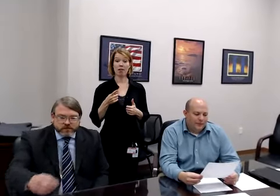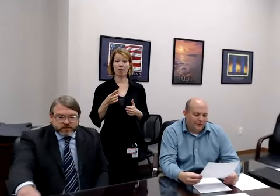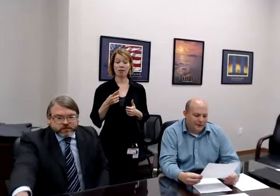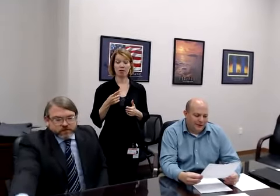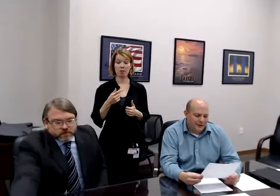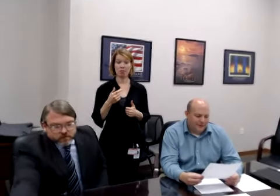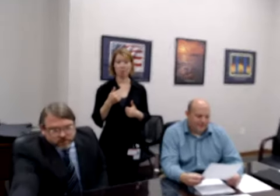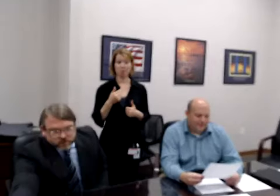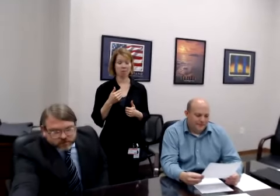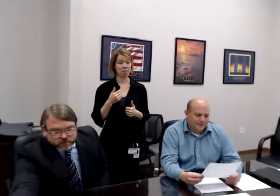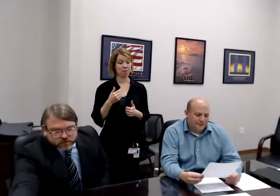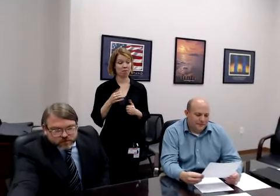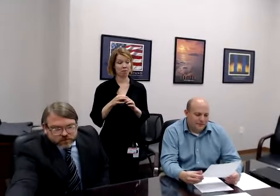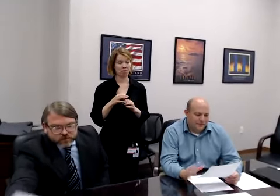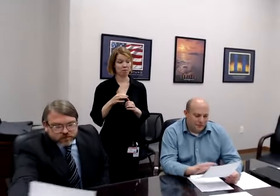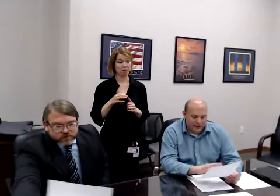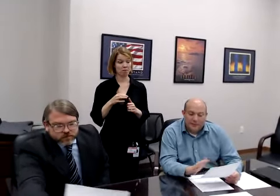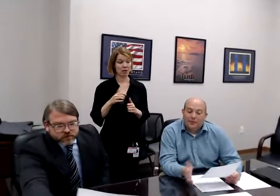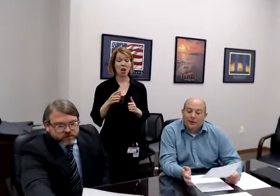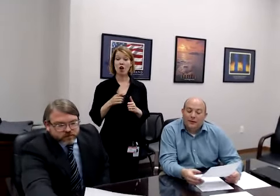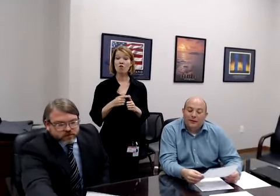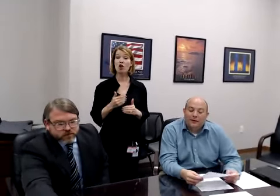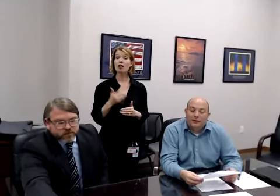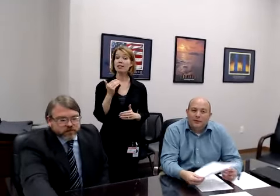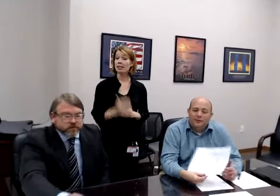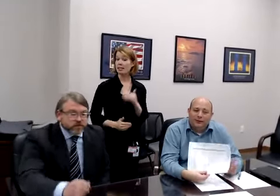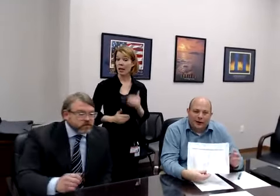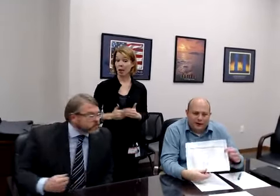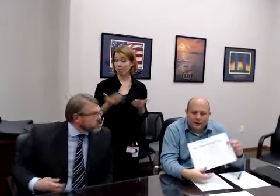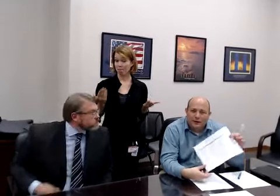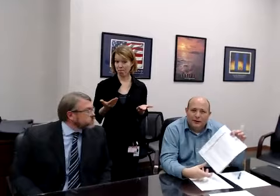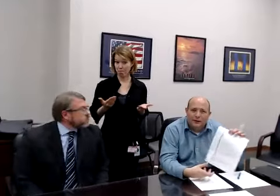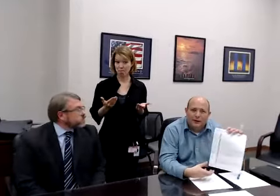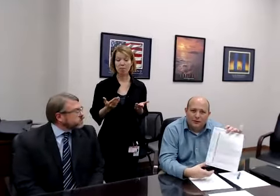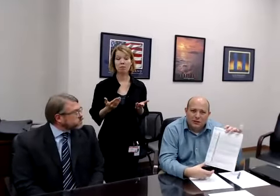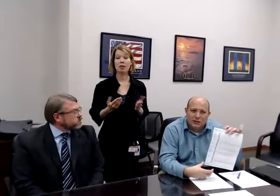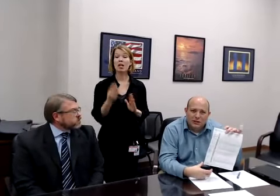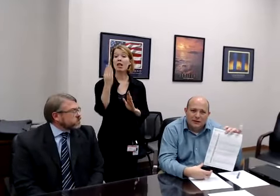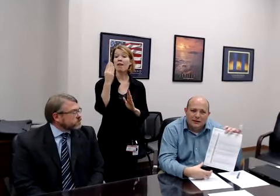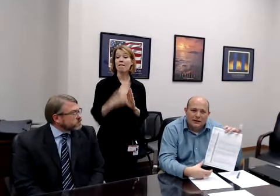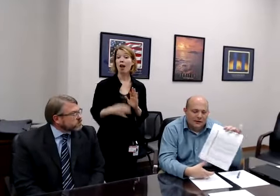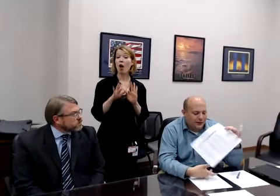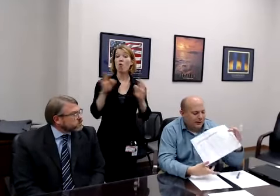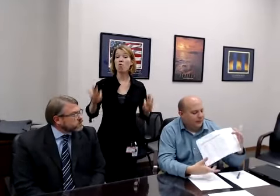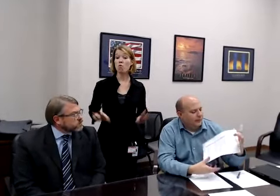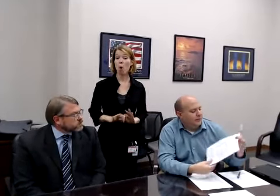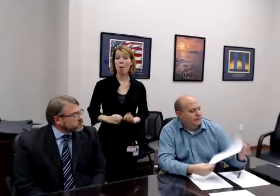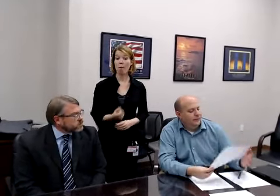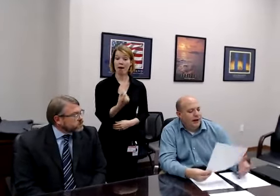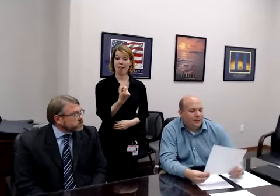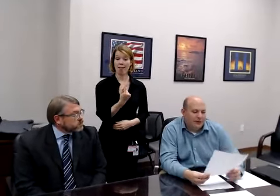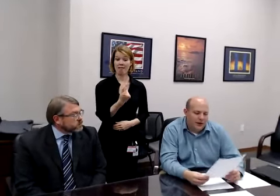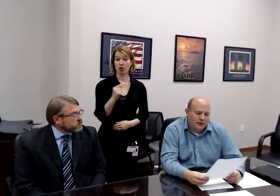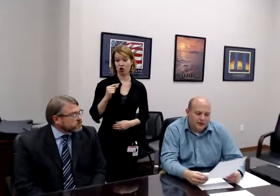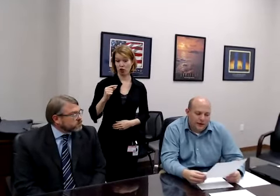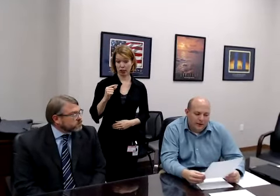The first step in the process is gonna be filling out the 11 G application for